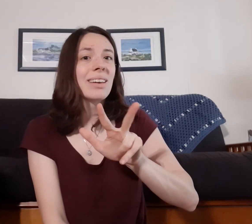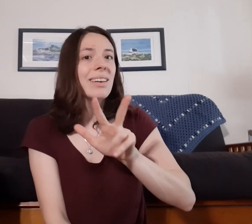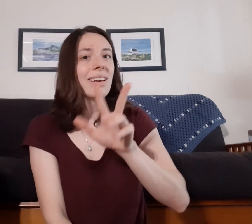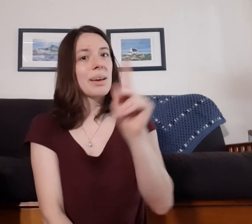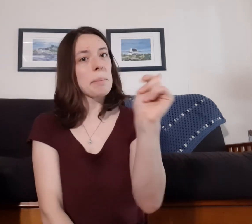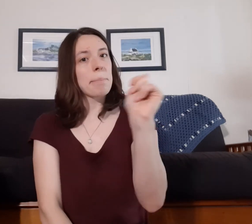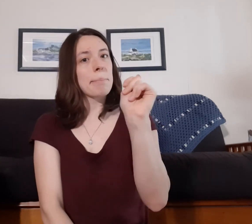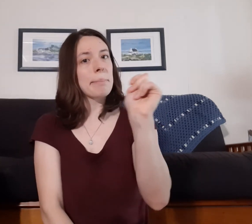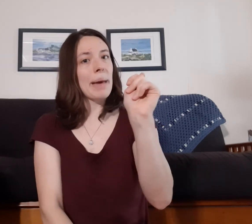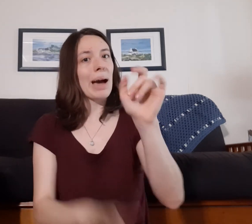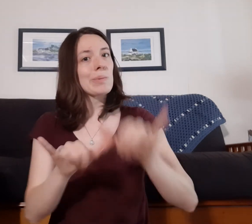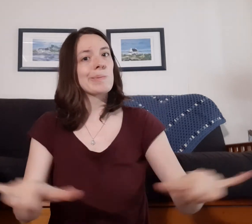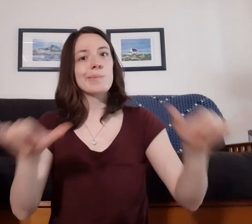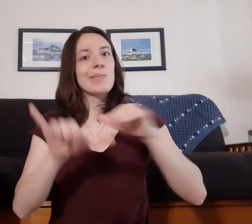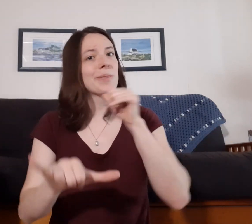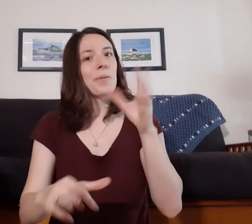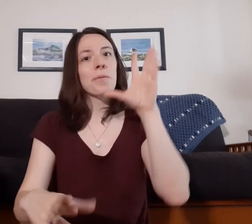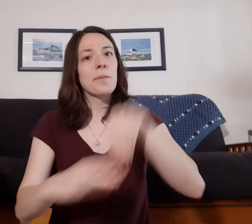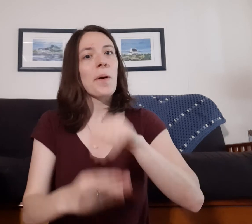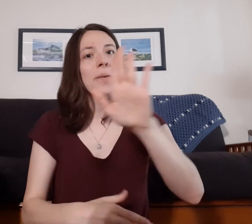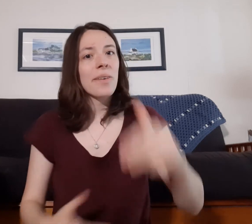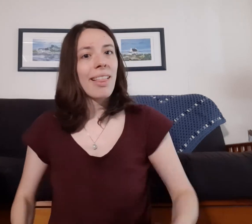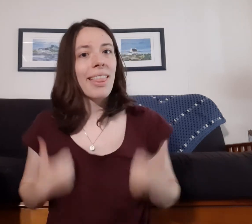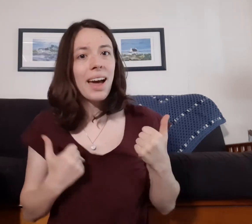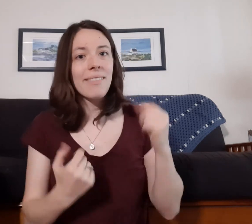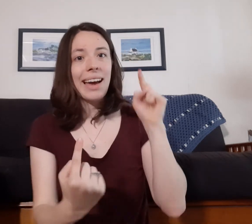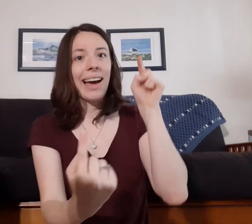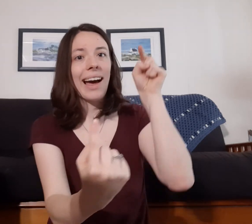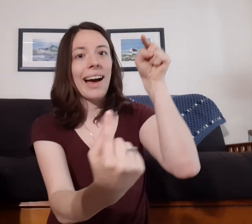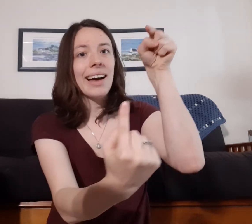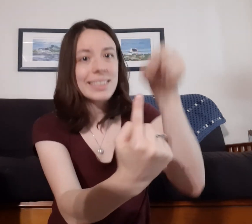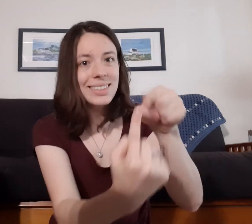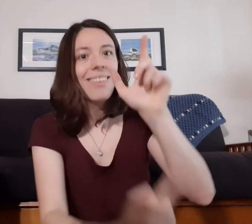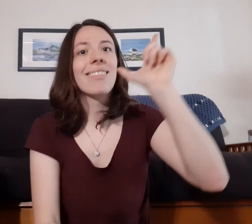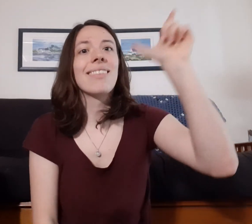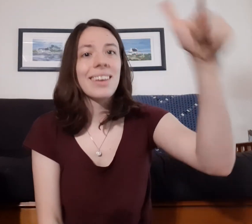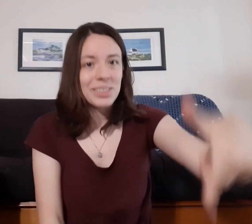Potty routines won't become a part of your life until much later (at toddler stage).